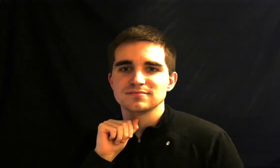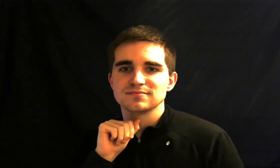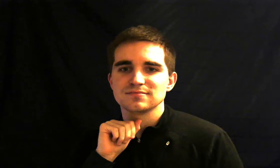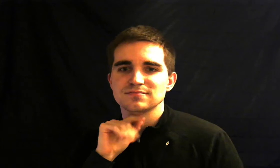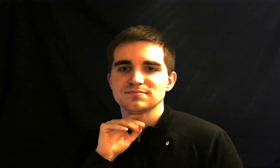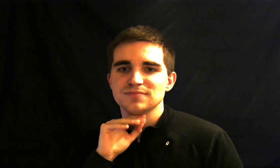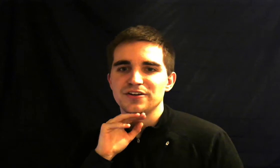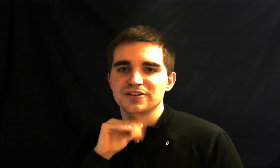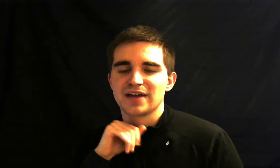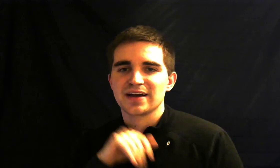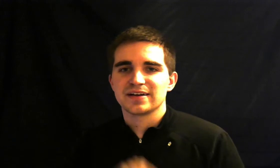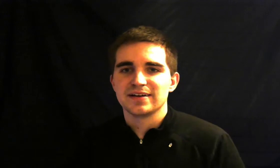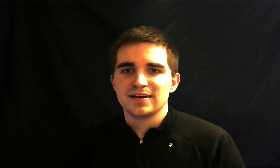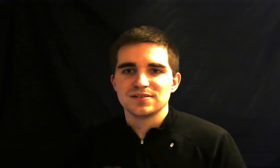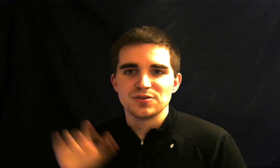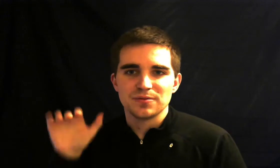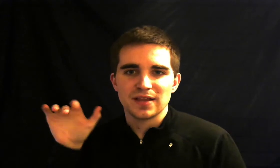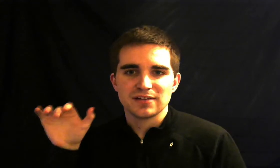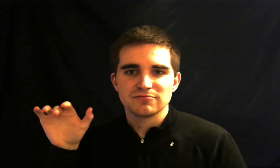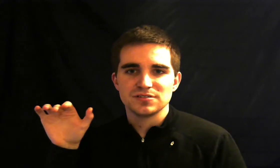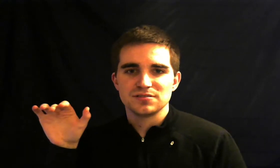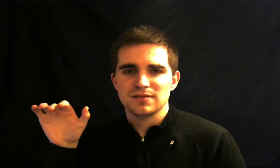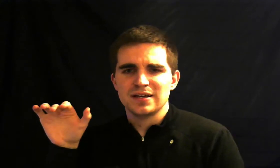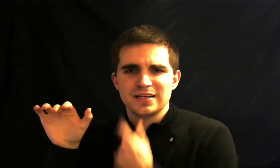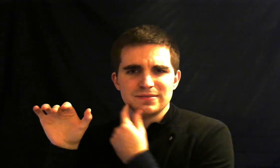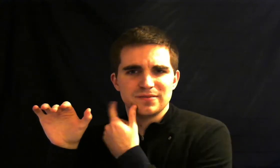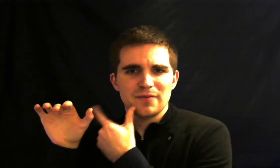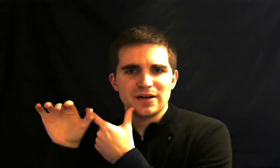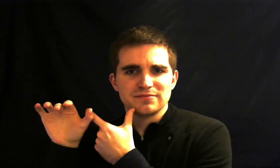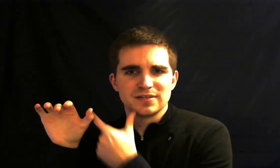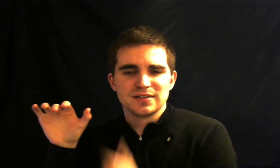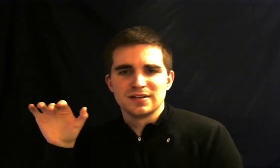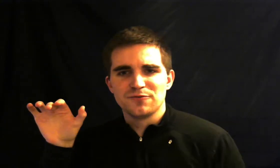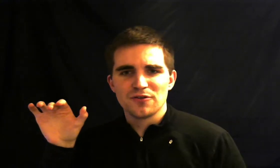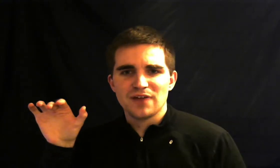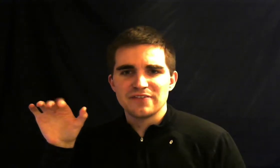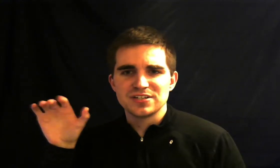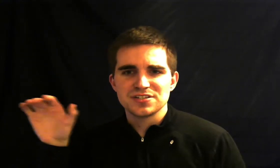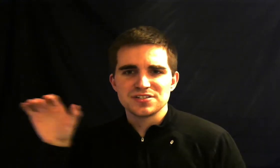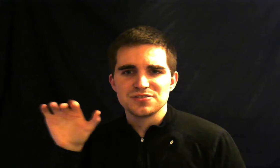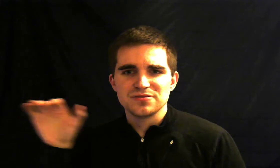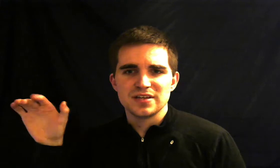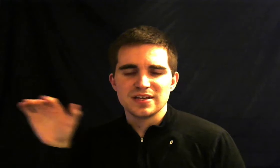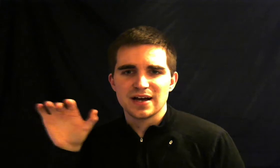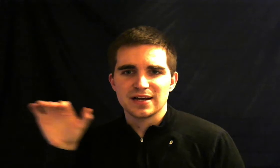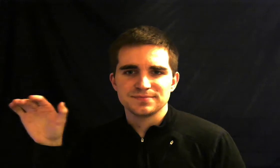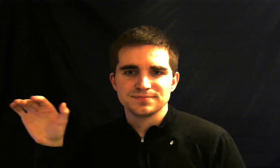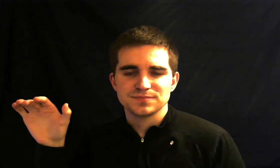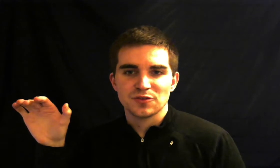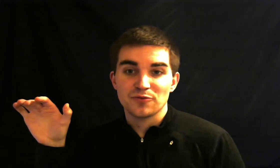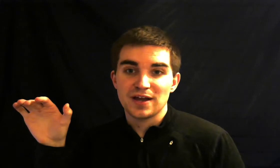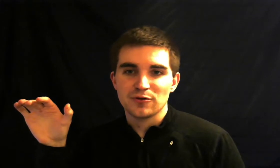under your neck so you want to be like about 4 or 5 inches to the right or left